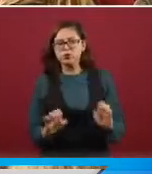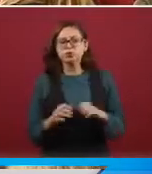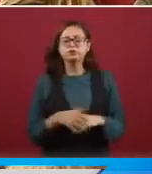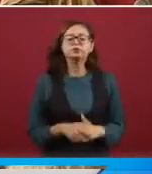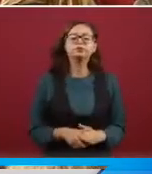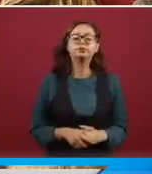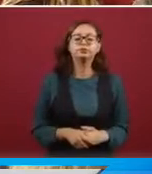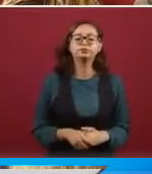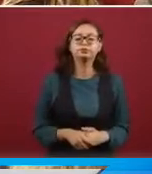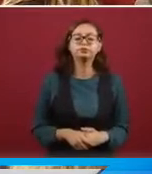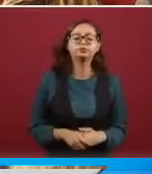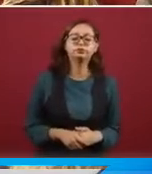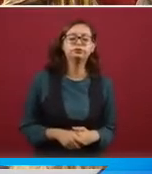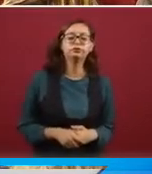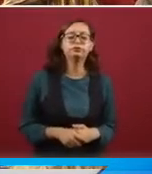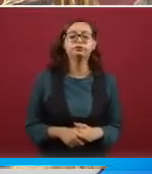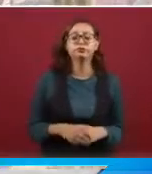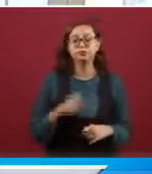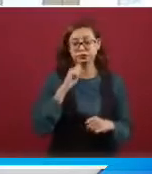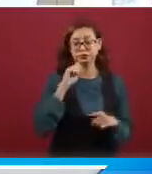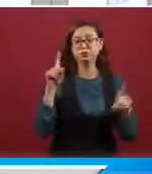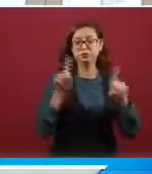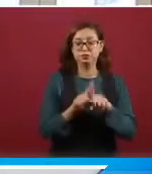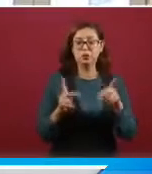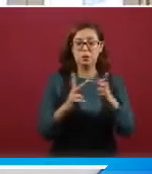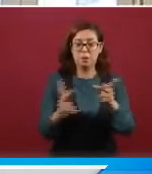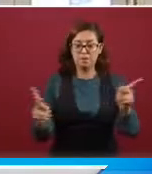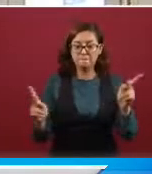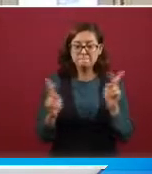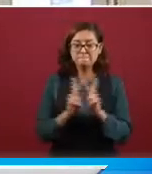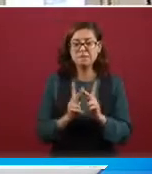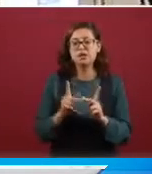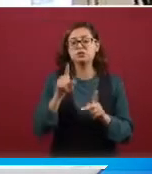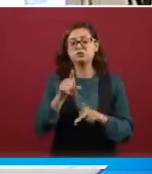It is a very luxurious house on a plot of 1,200 square meters of 4 levels